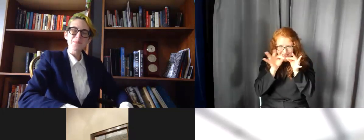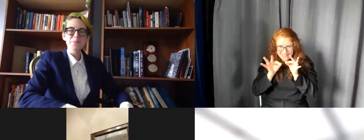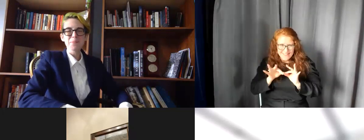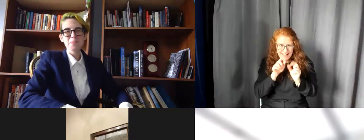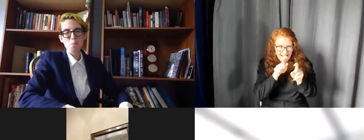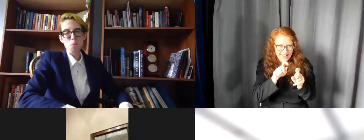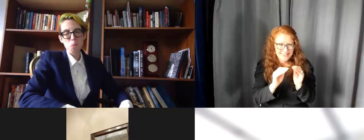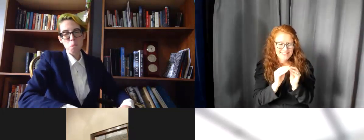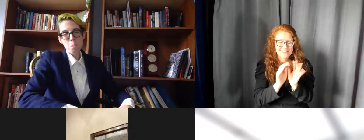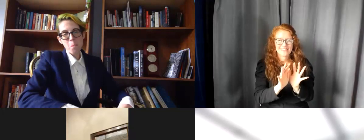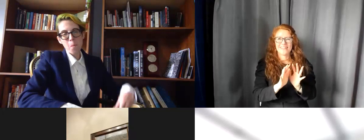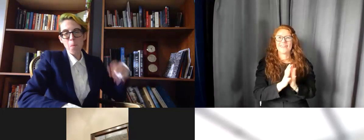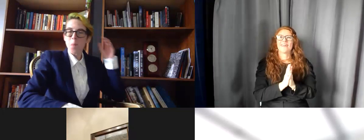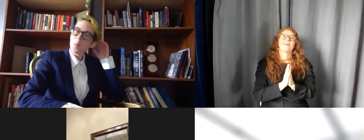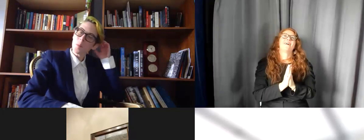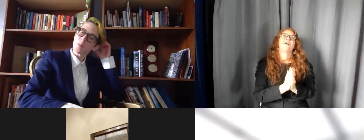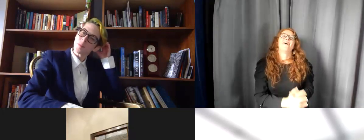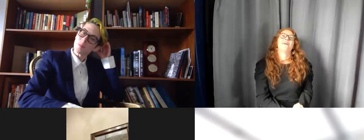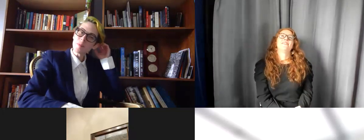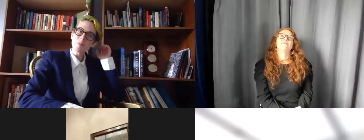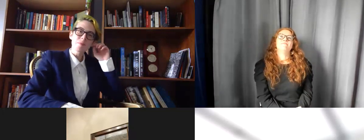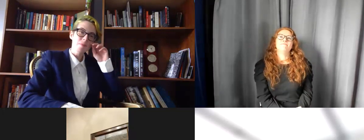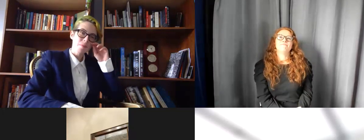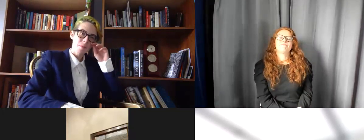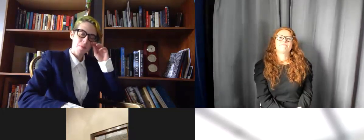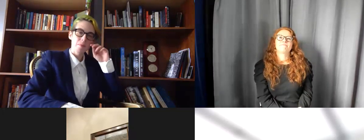Jordan Radford: I Jordan Radford: I truly believe that